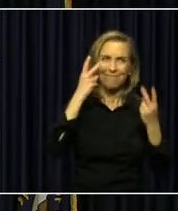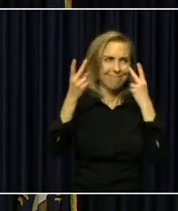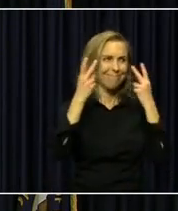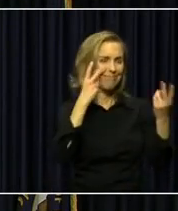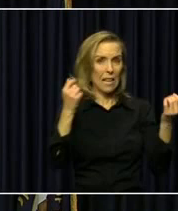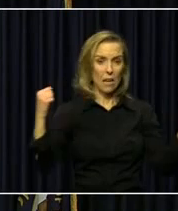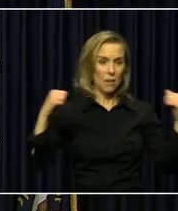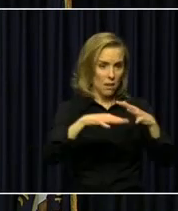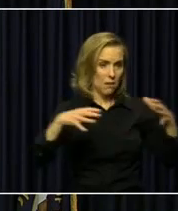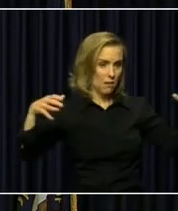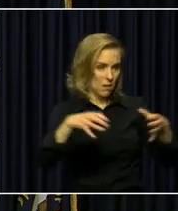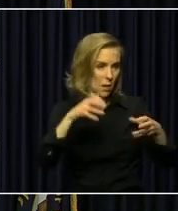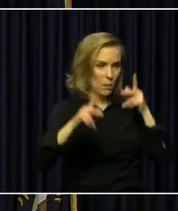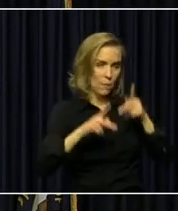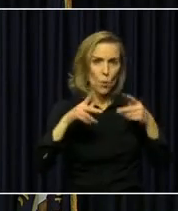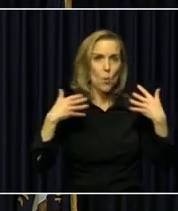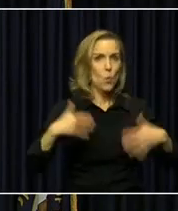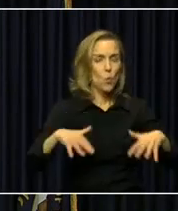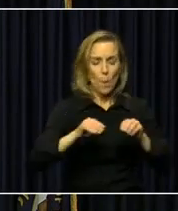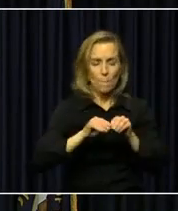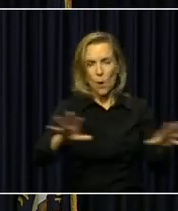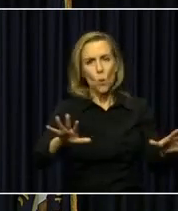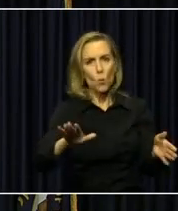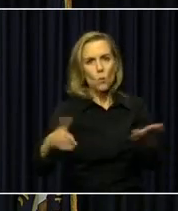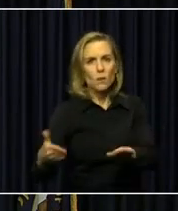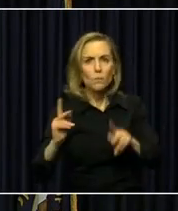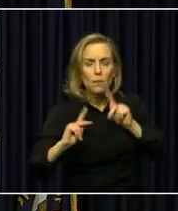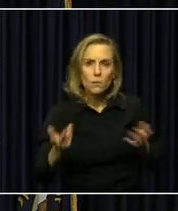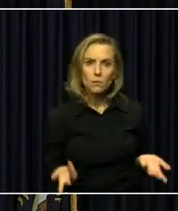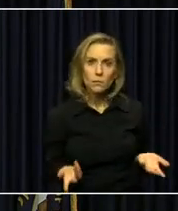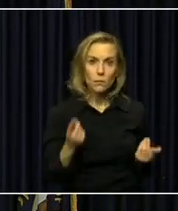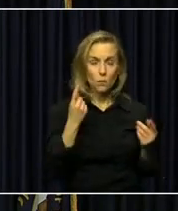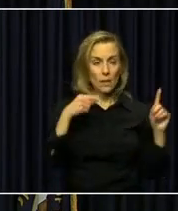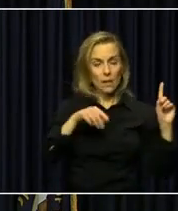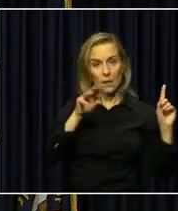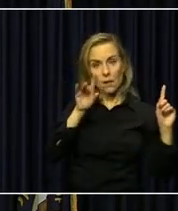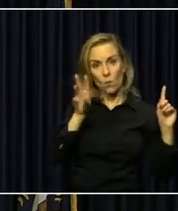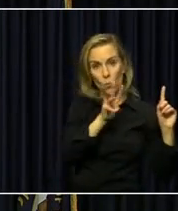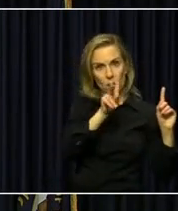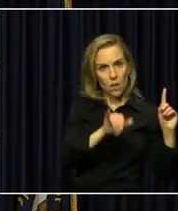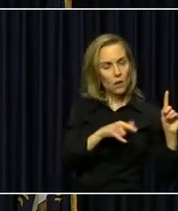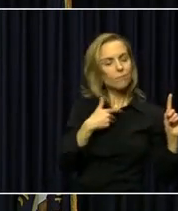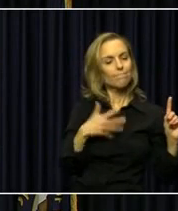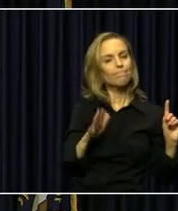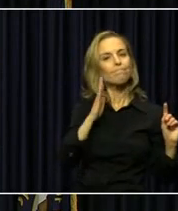ALL RIGHT. WHAT DO I RECOMMEND FOR PEOPLE PLANNING LARGE WEDDINGS